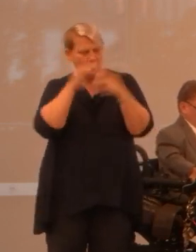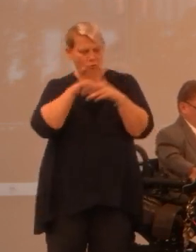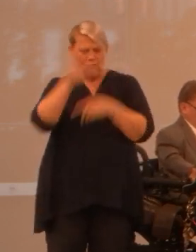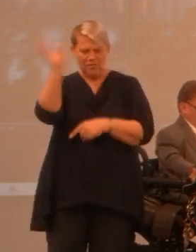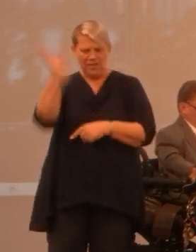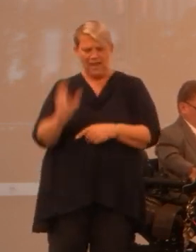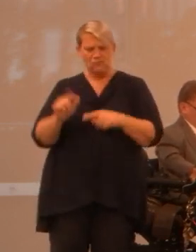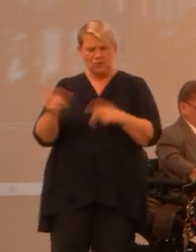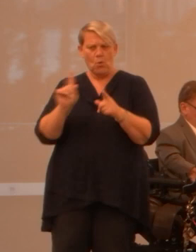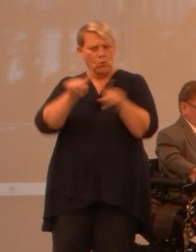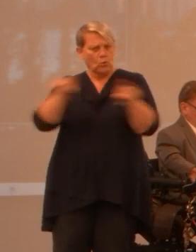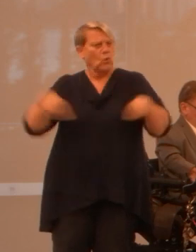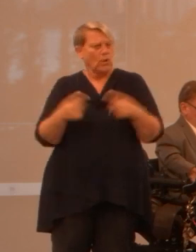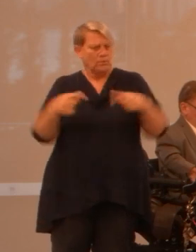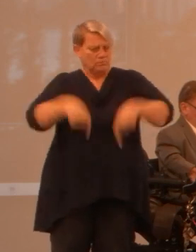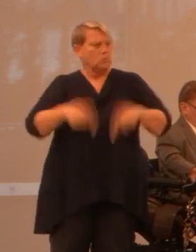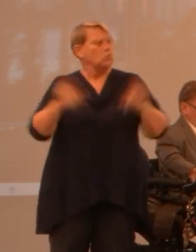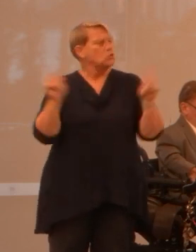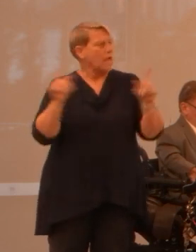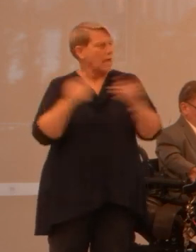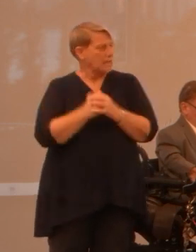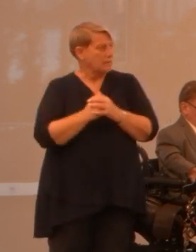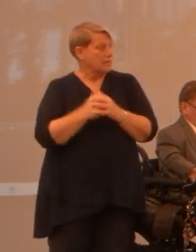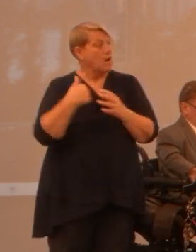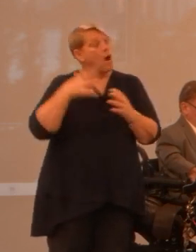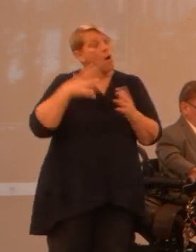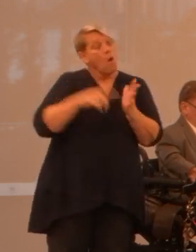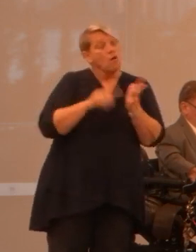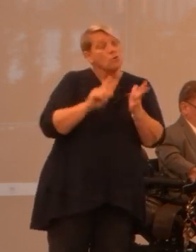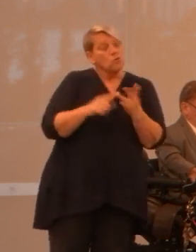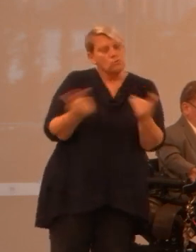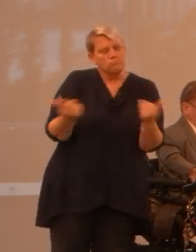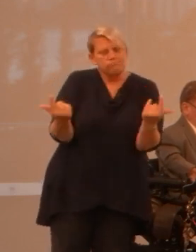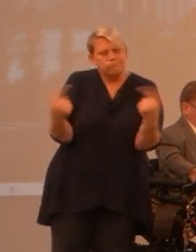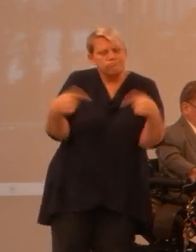that we're sitting on here today. And I want to bring you into this space, I want